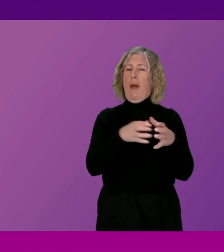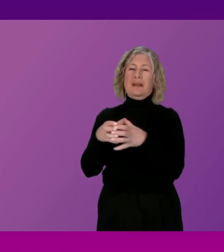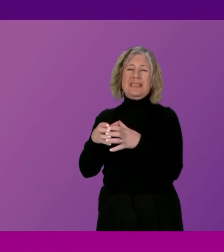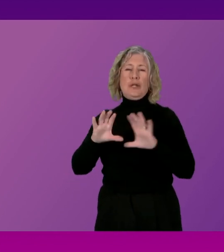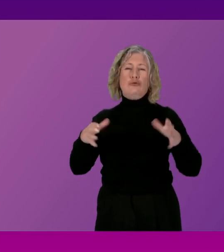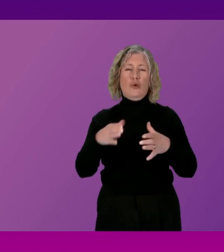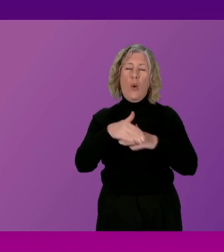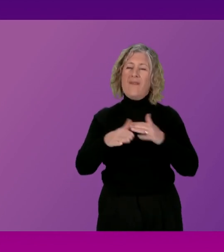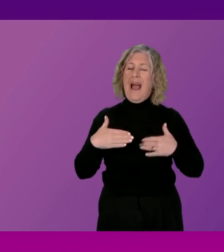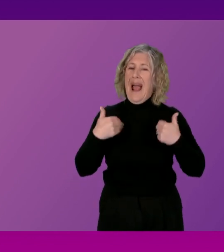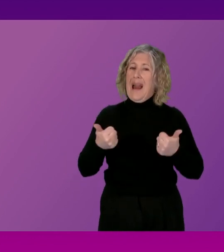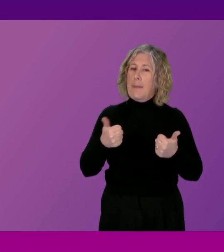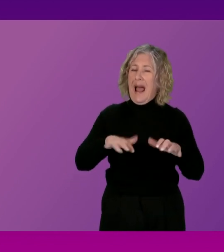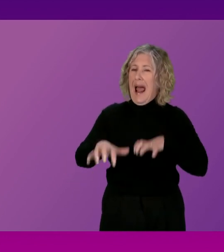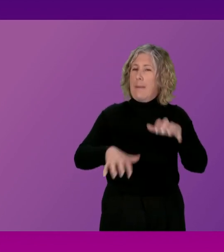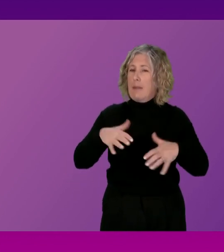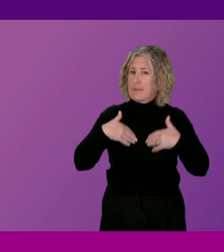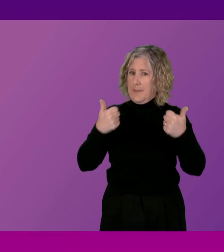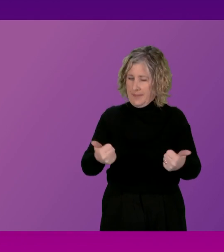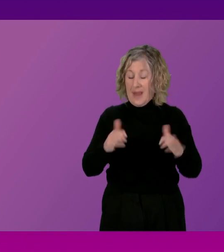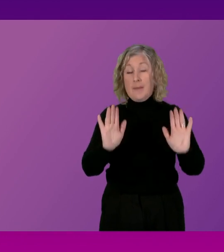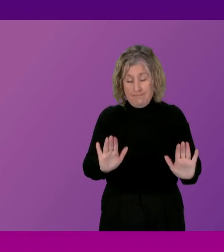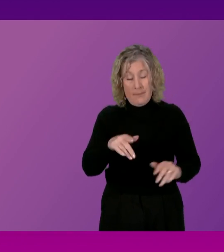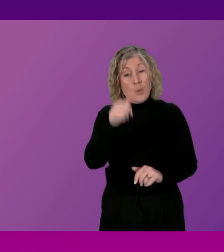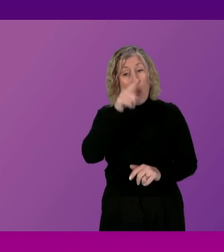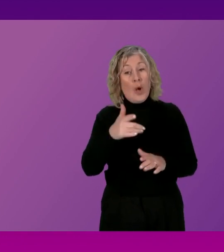The safety of people, especially children, is obviously paramount, but does the First